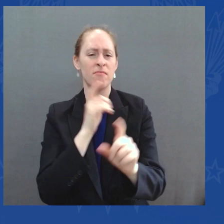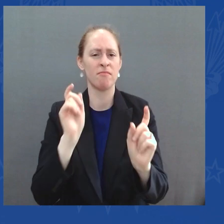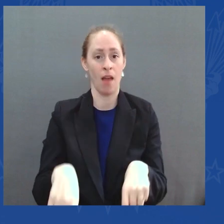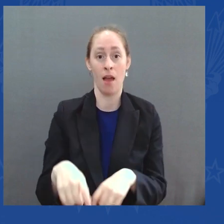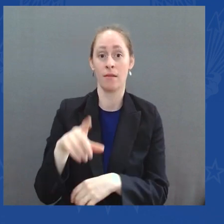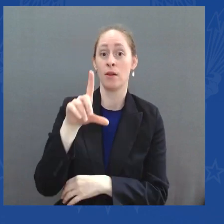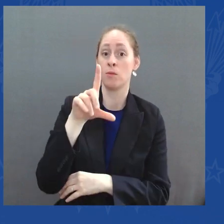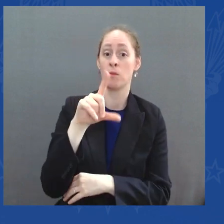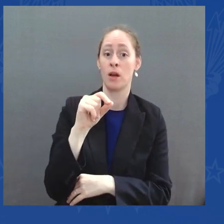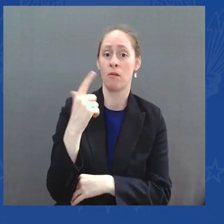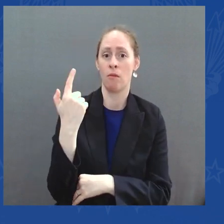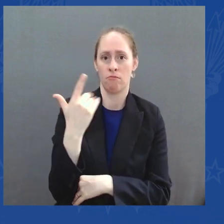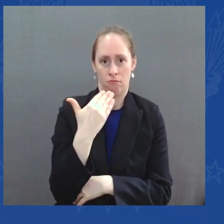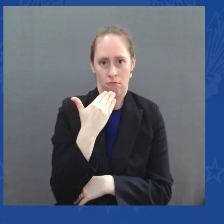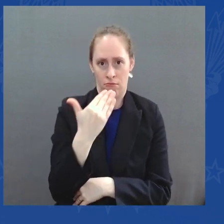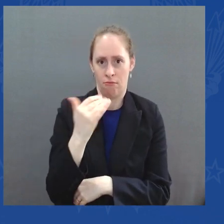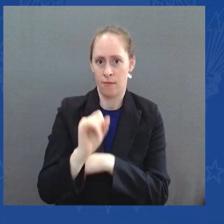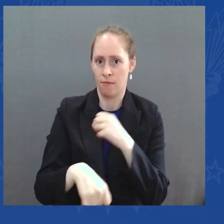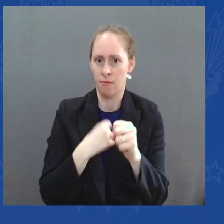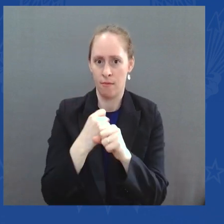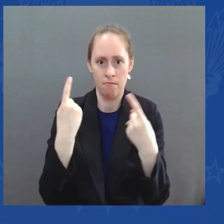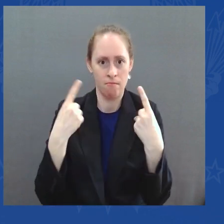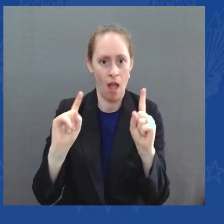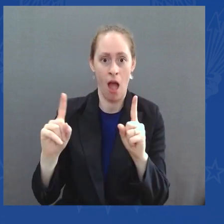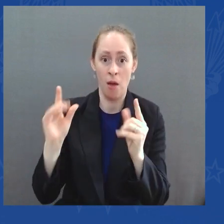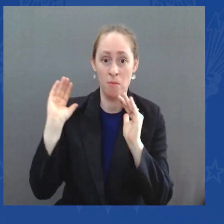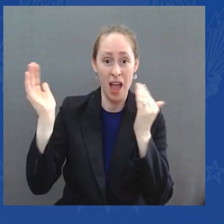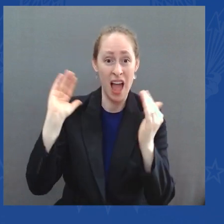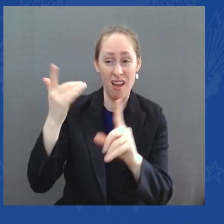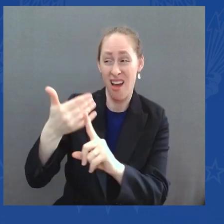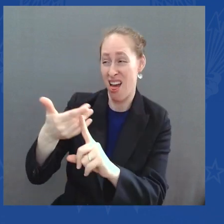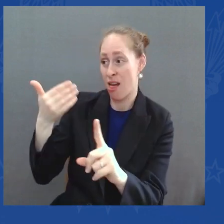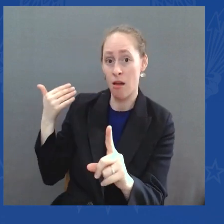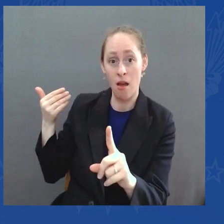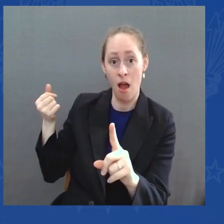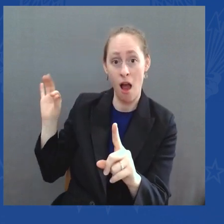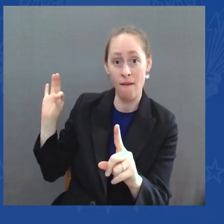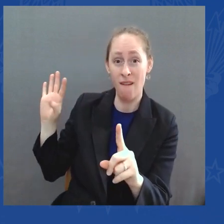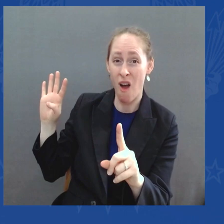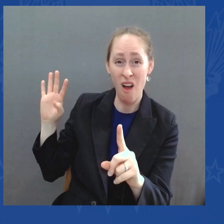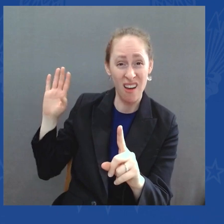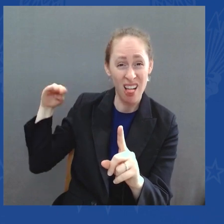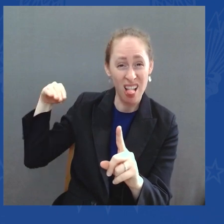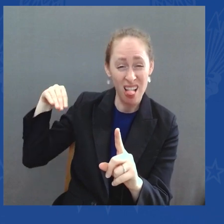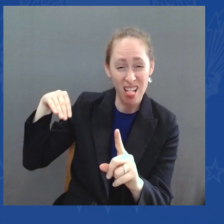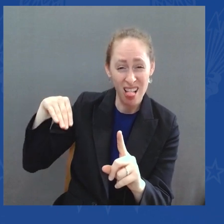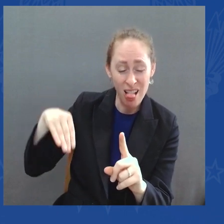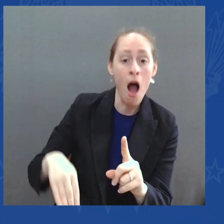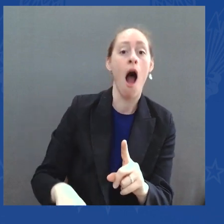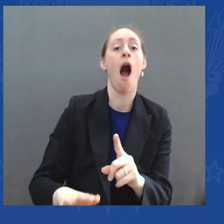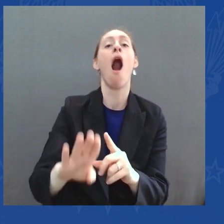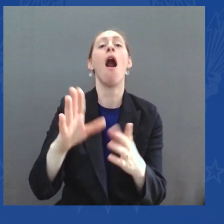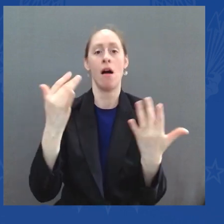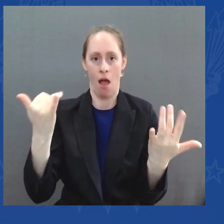There are now 35,000 more trucking jobs than there were before the pandemic.